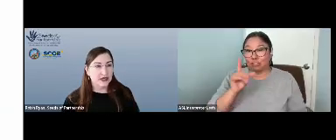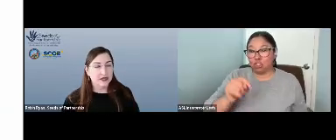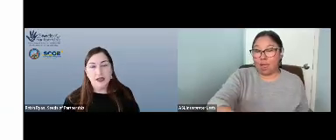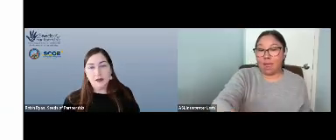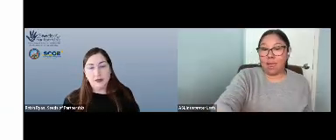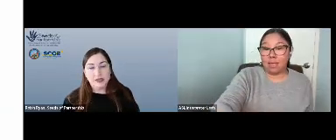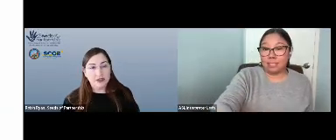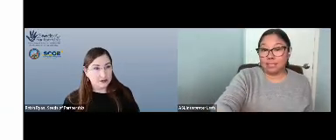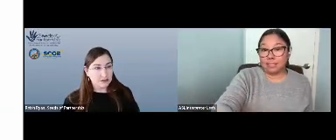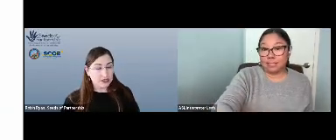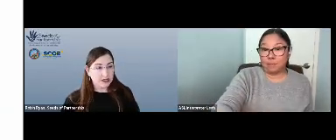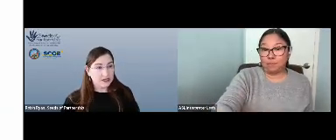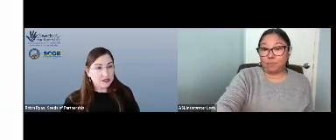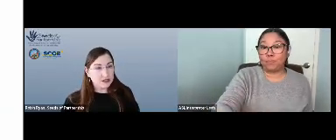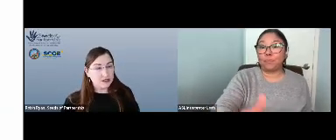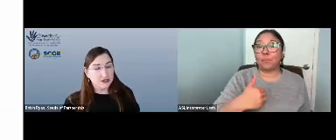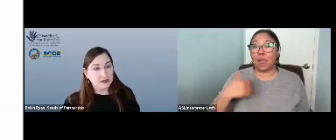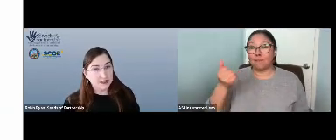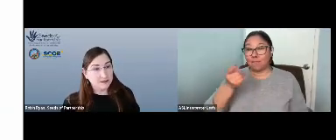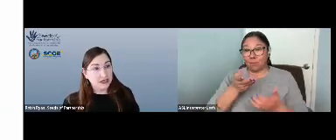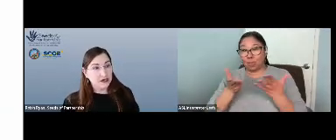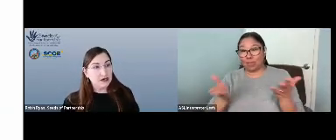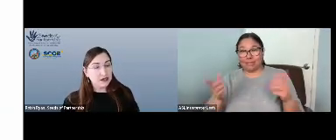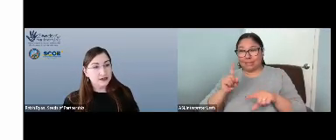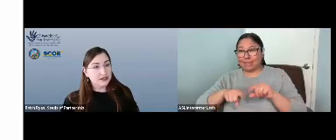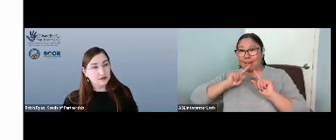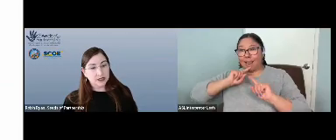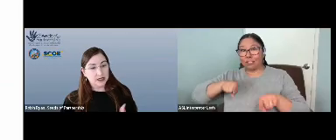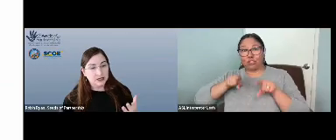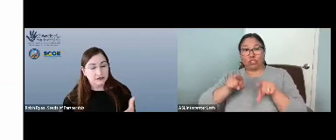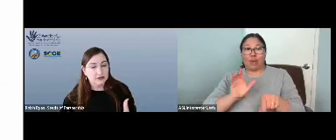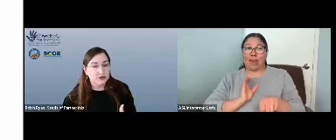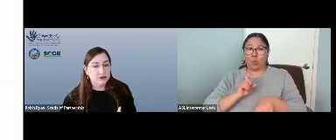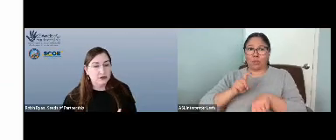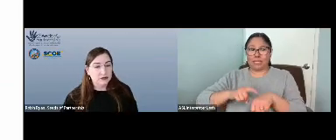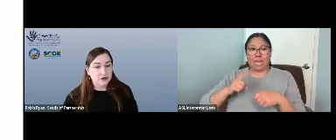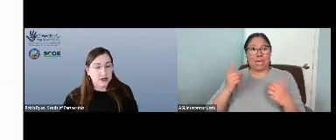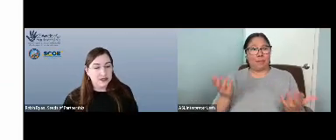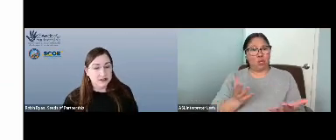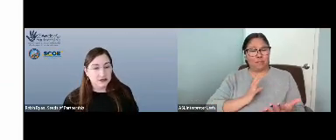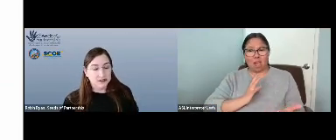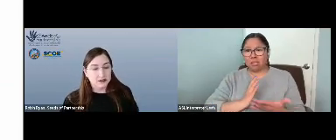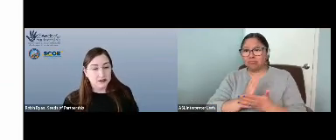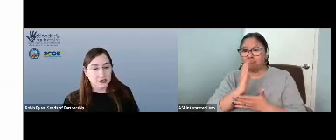things that maybe couldn't be answered during our time here. And that's okay if you um didn't get